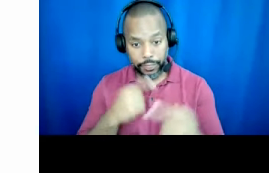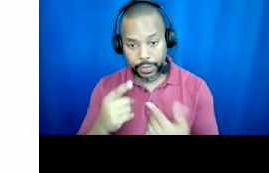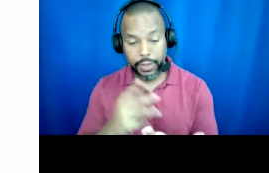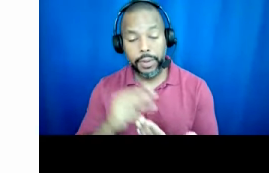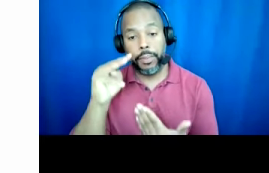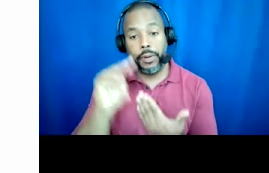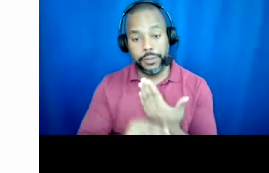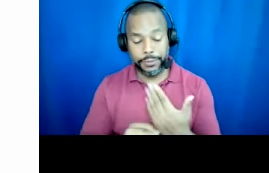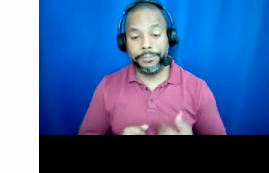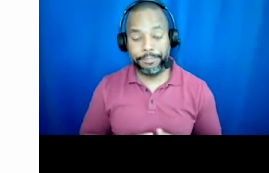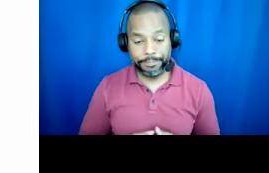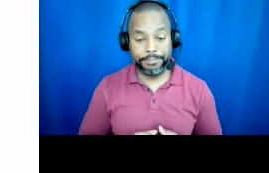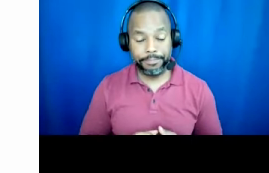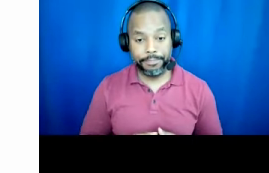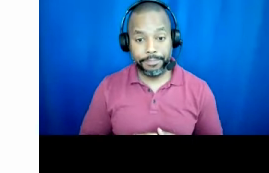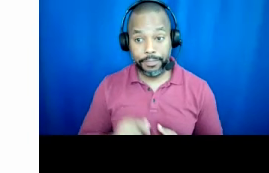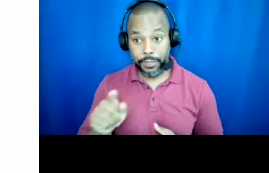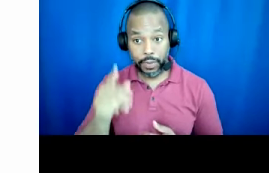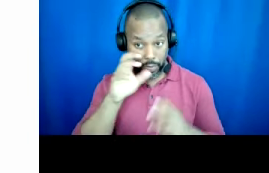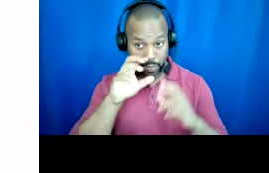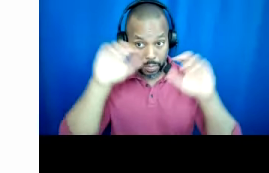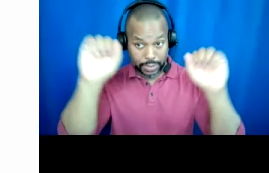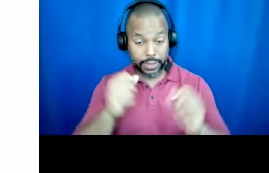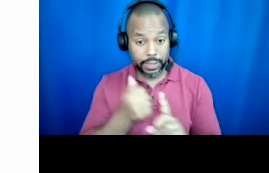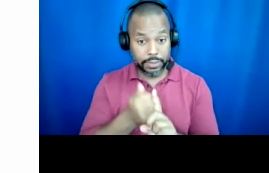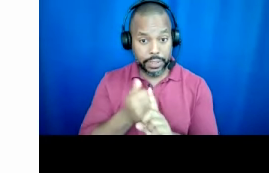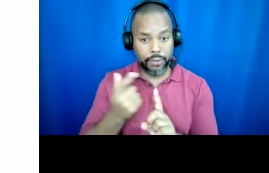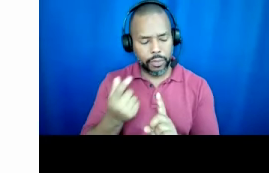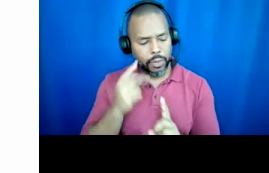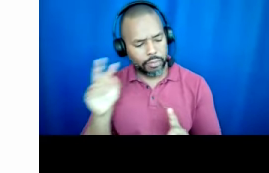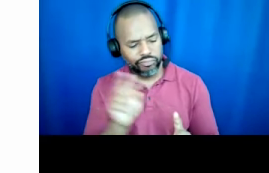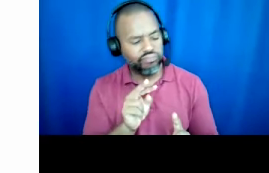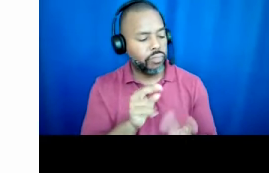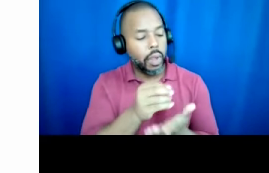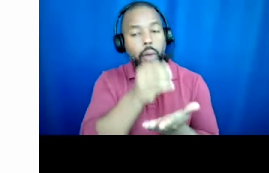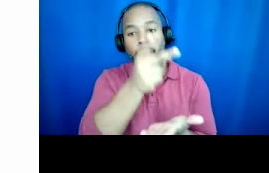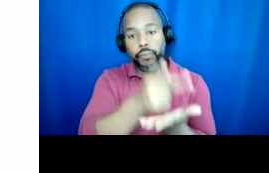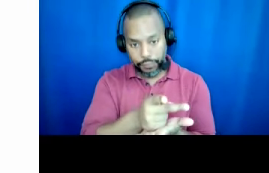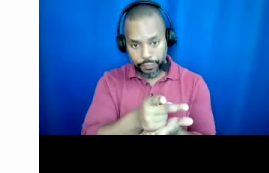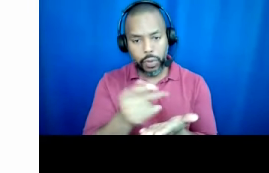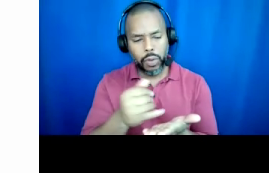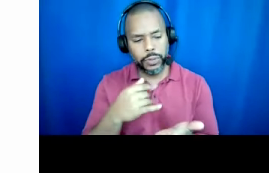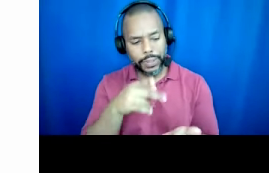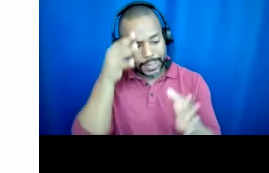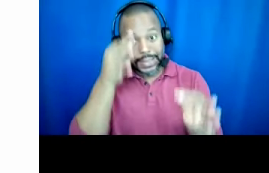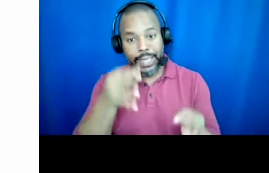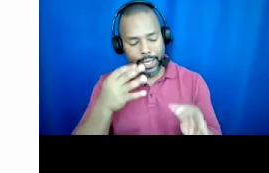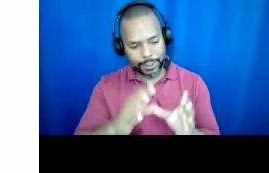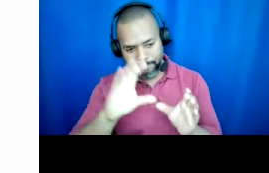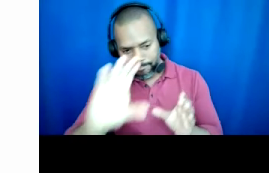ultimately provides approval and allocation for areas to get guidance